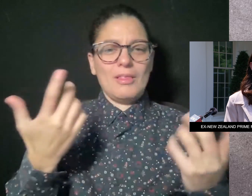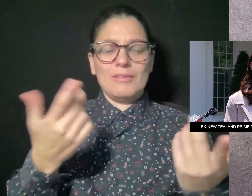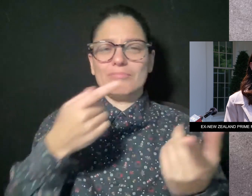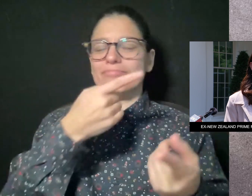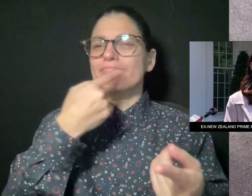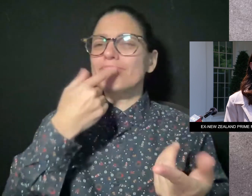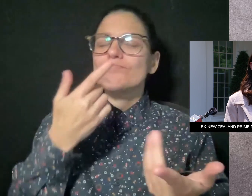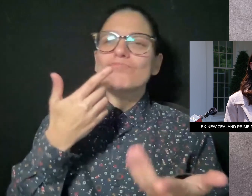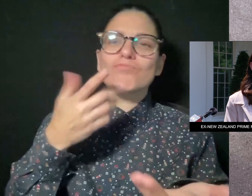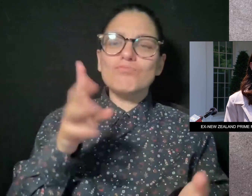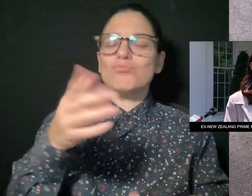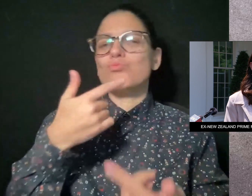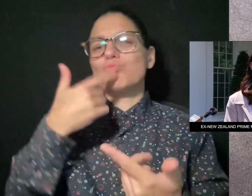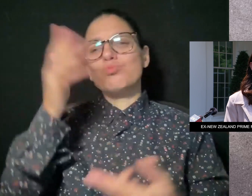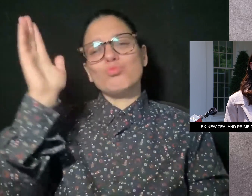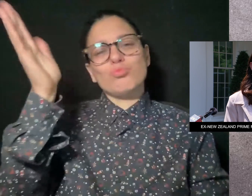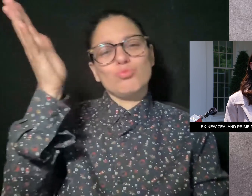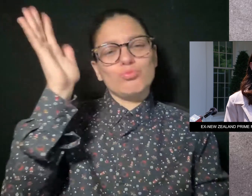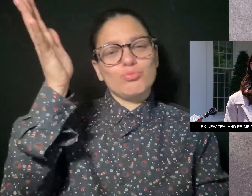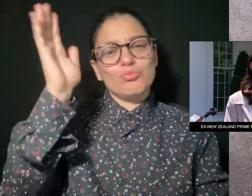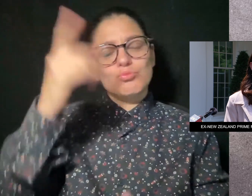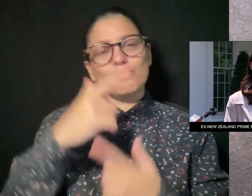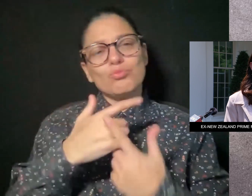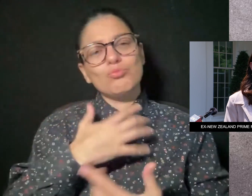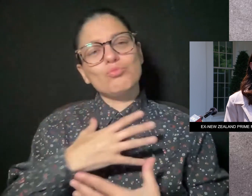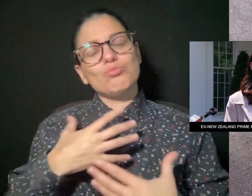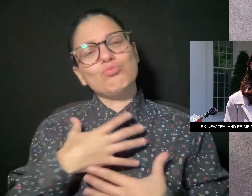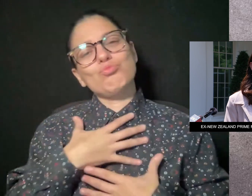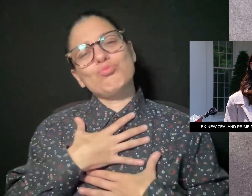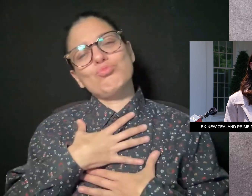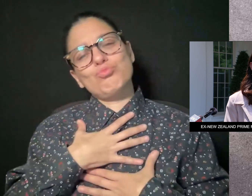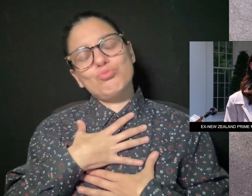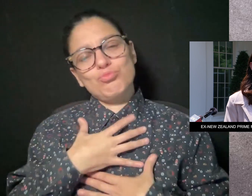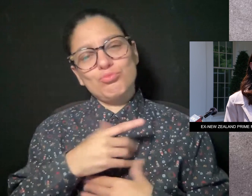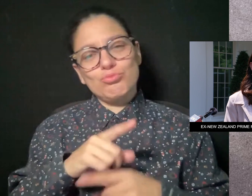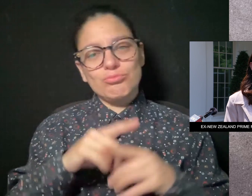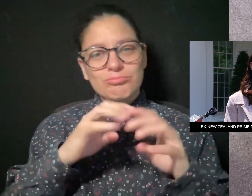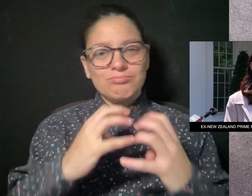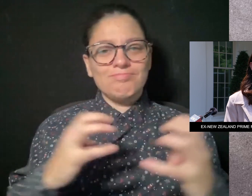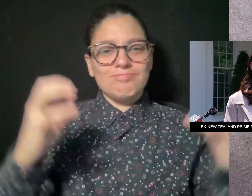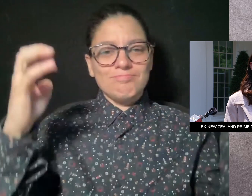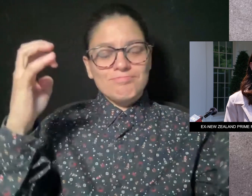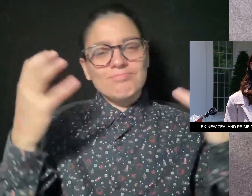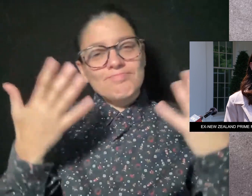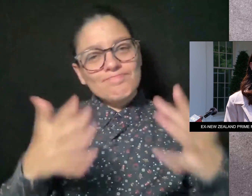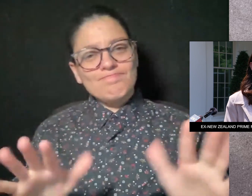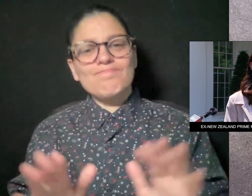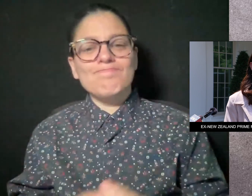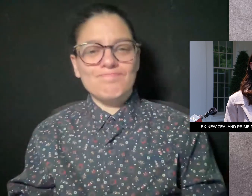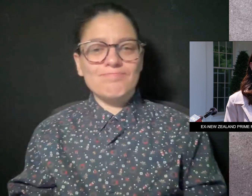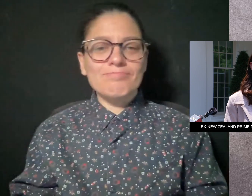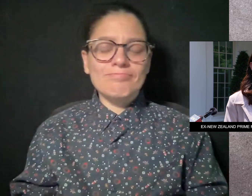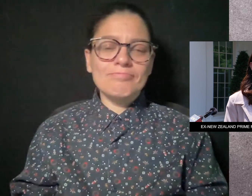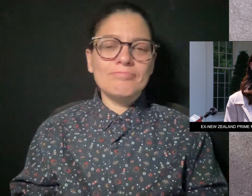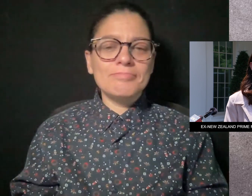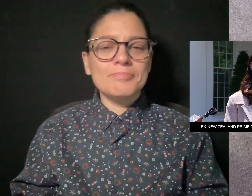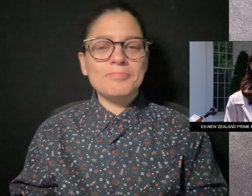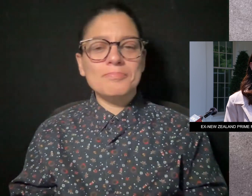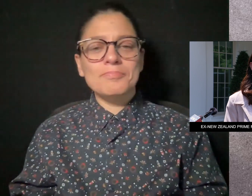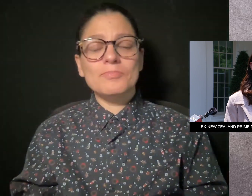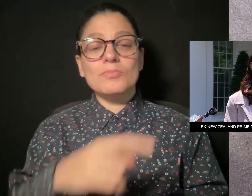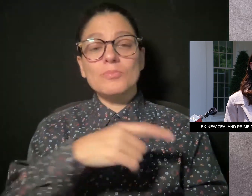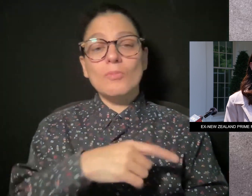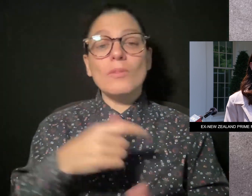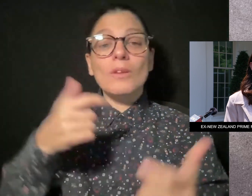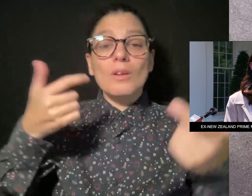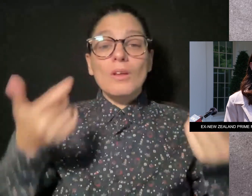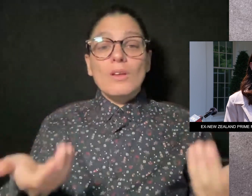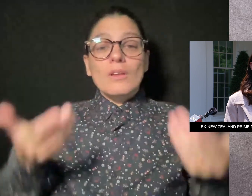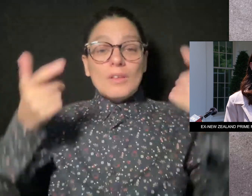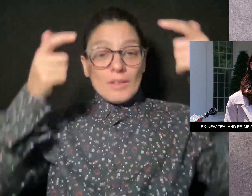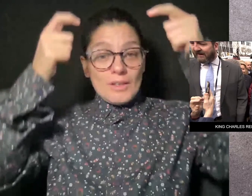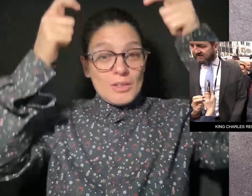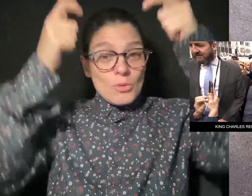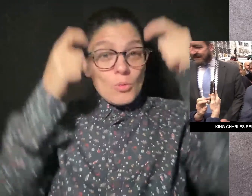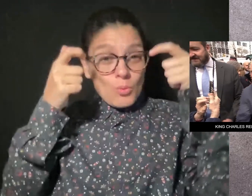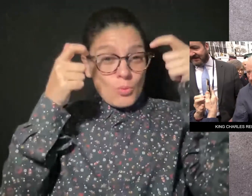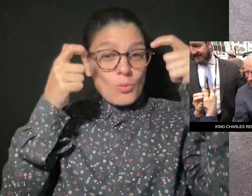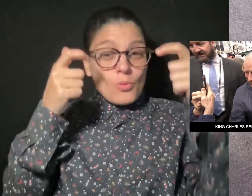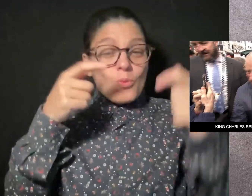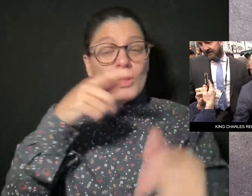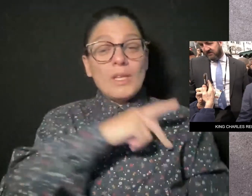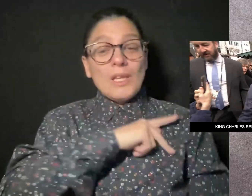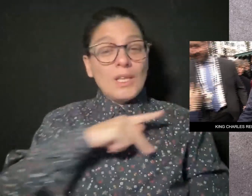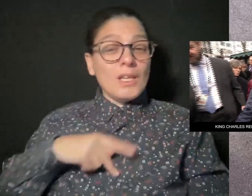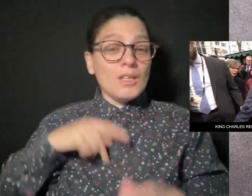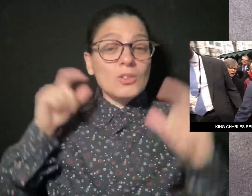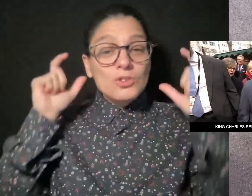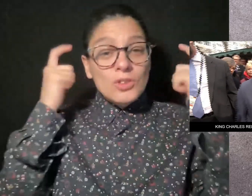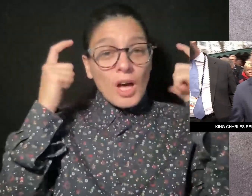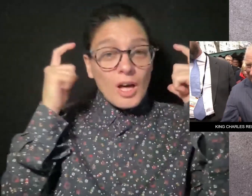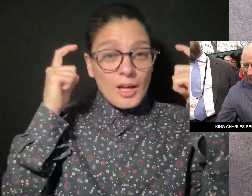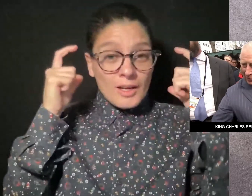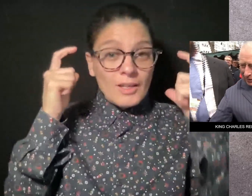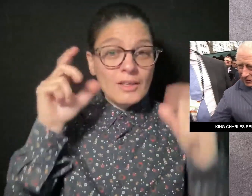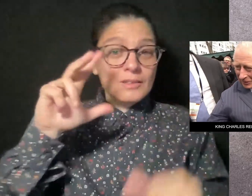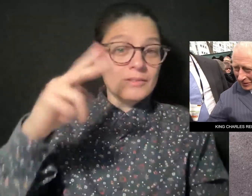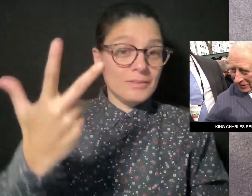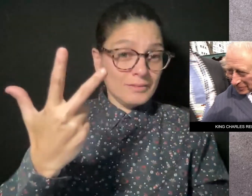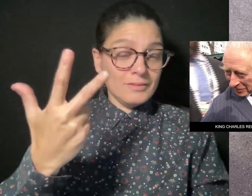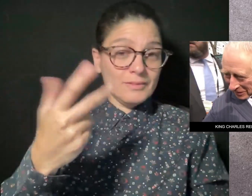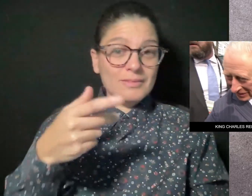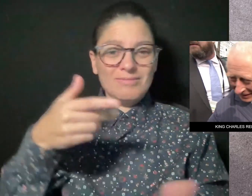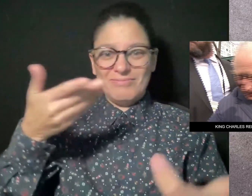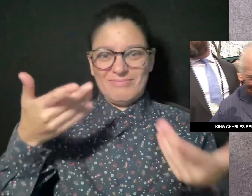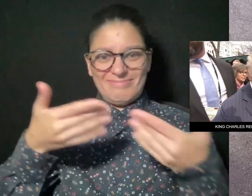with an emotional speech in Parliament the coronation of King Charles III is just